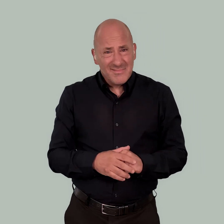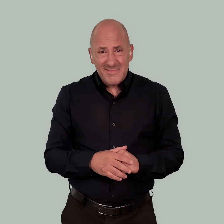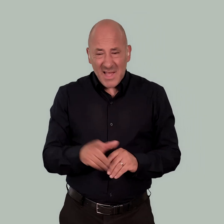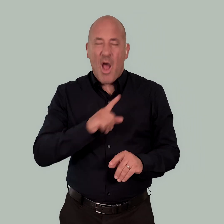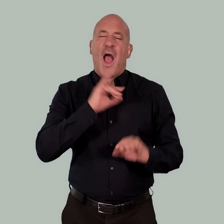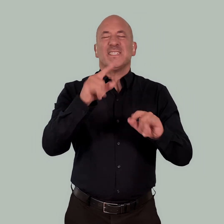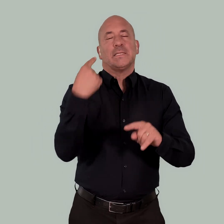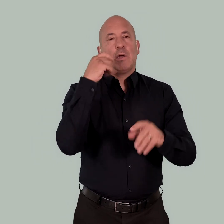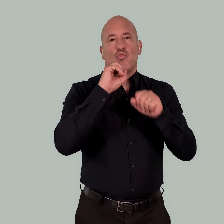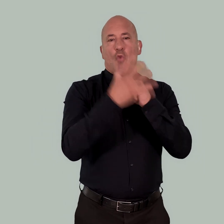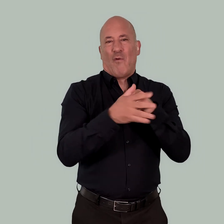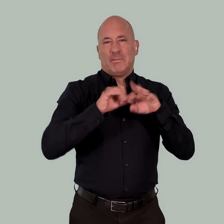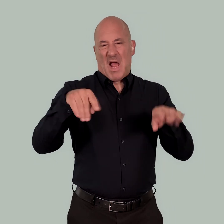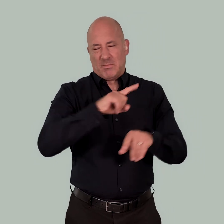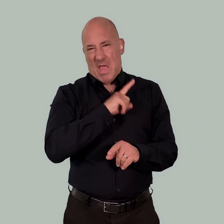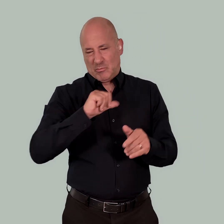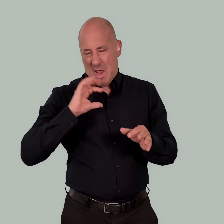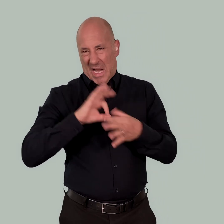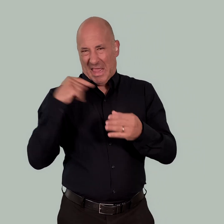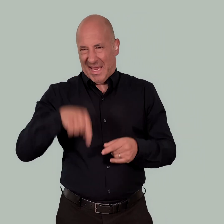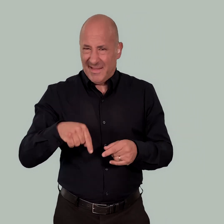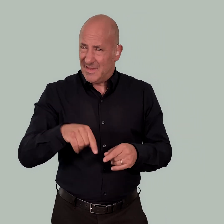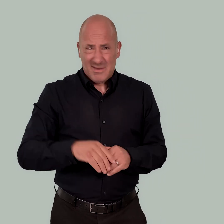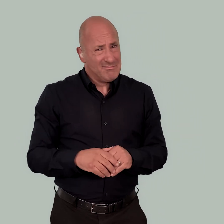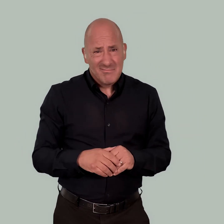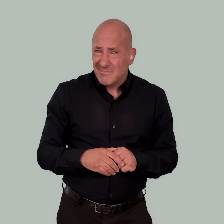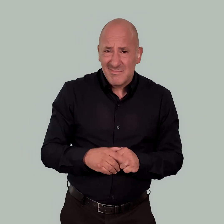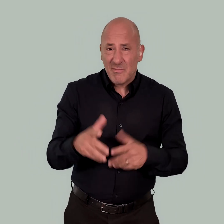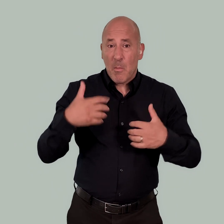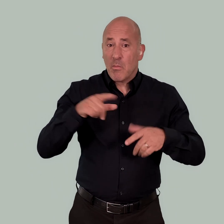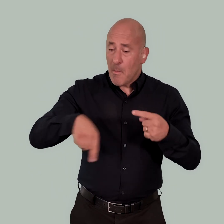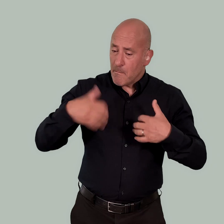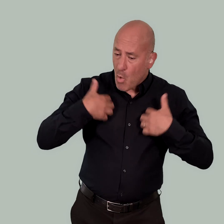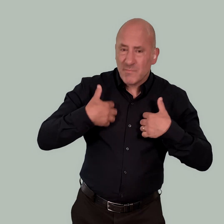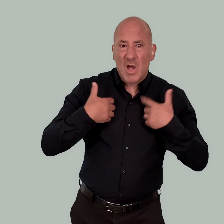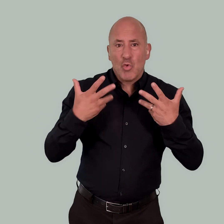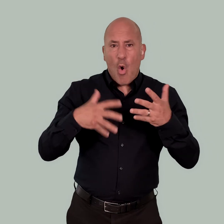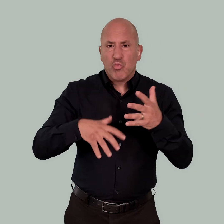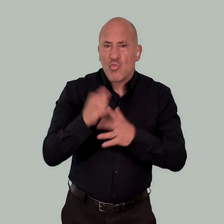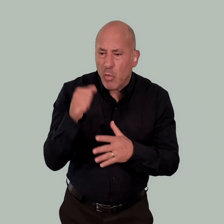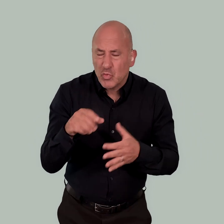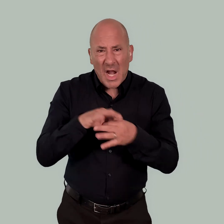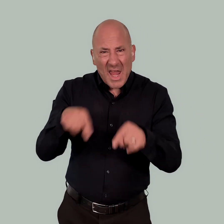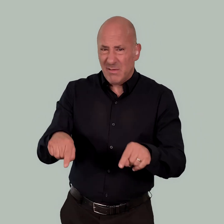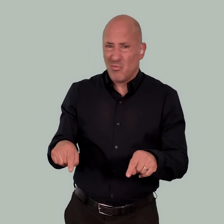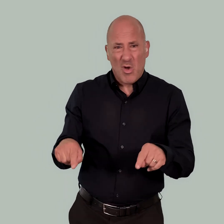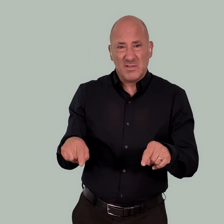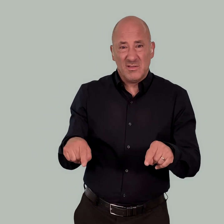It is not a post-pandemic hangover. It is not a question of motivation or culture.